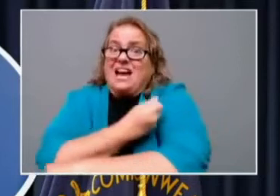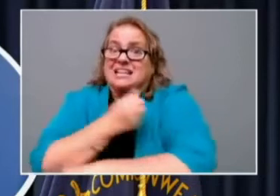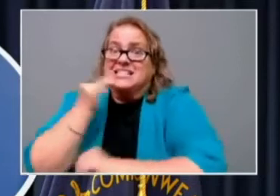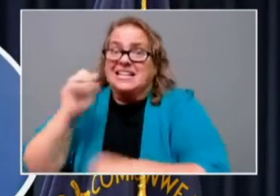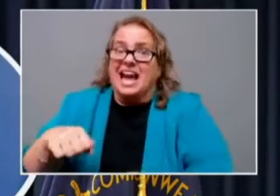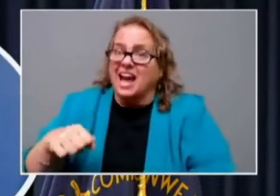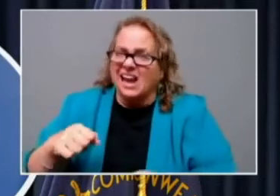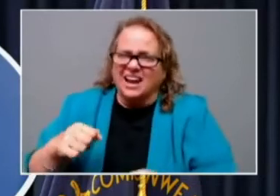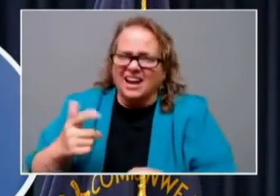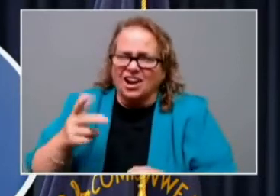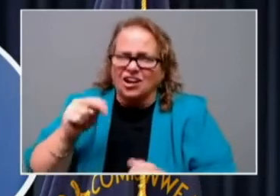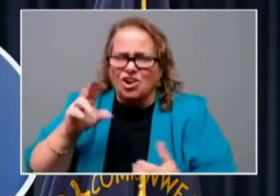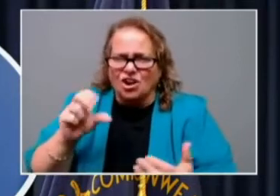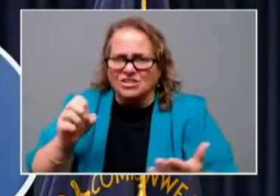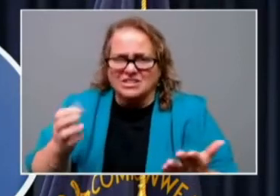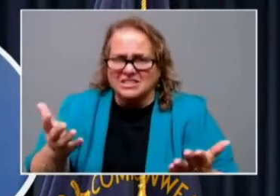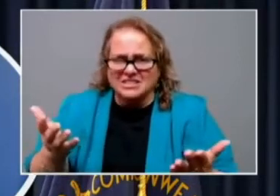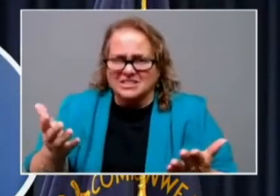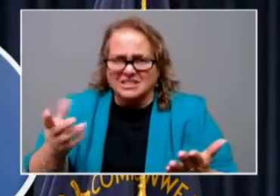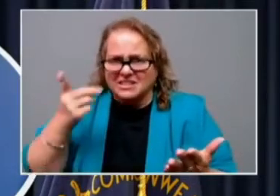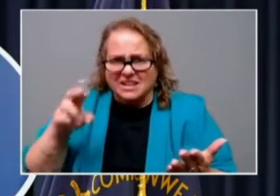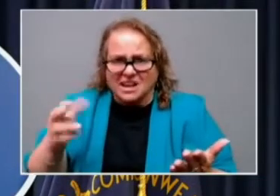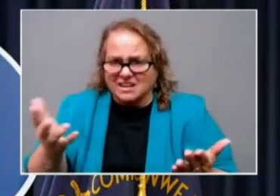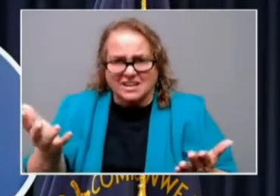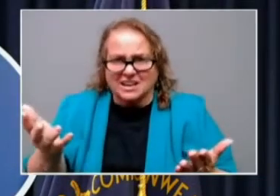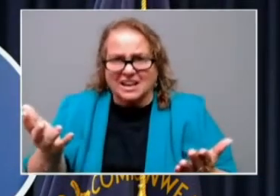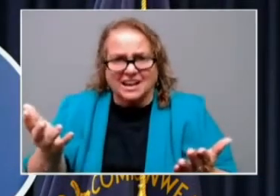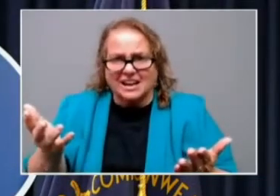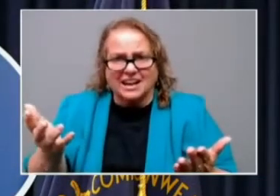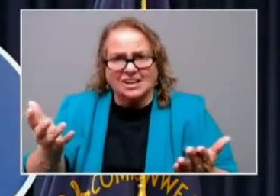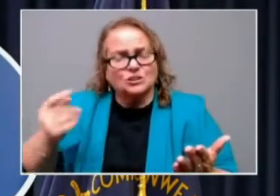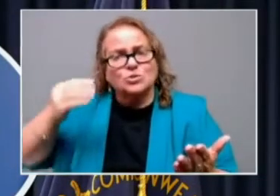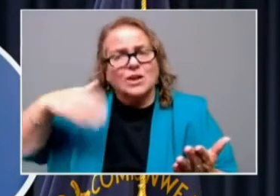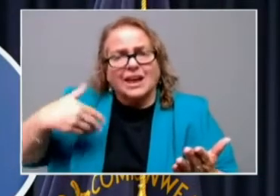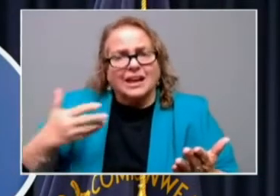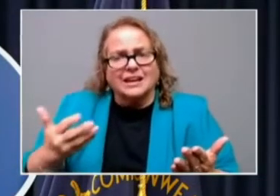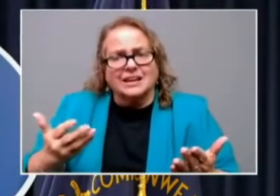the individual being intubated. That may not make it how many times you can